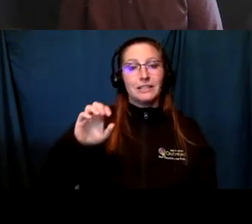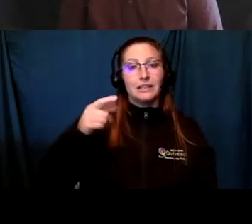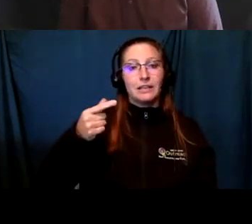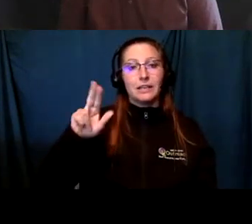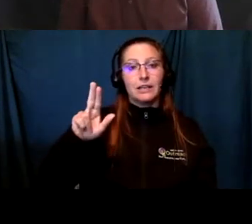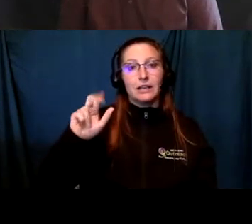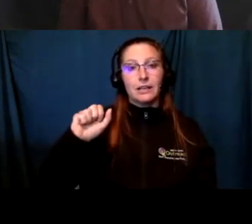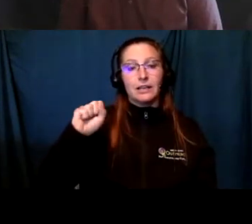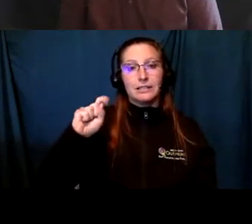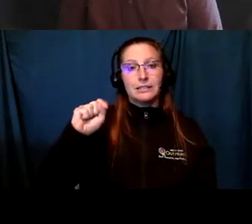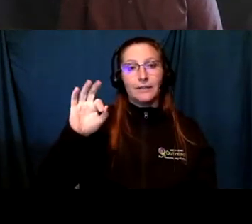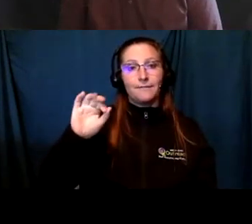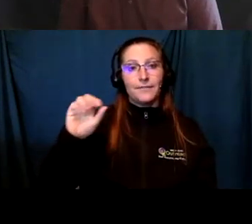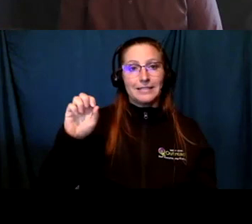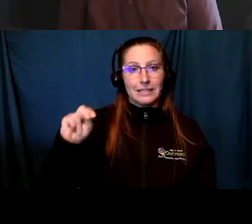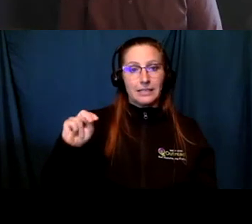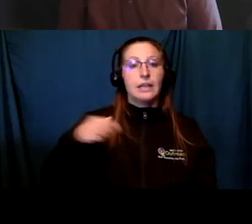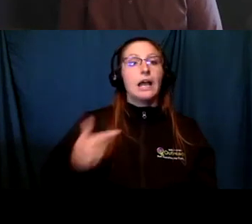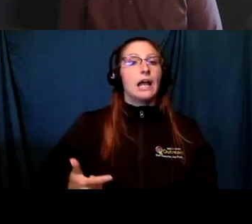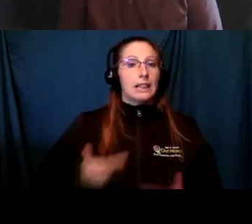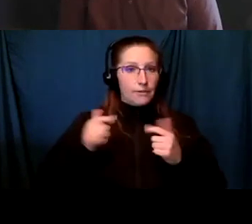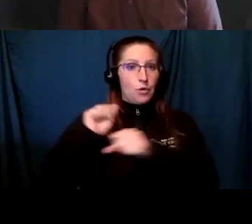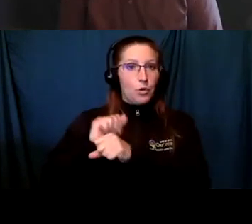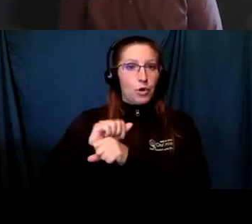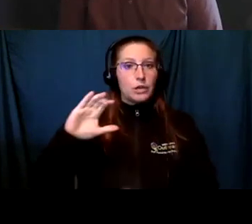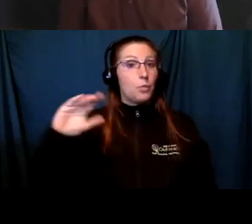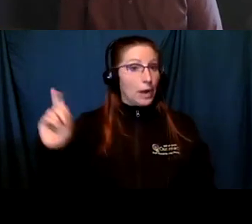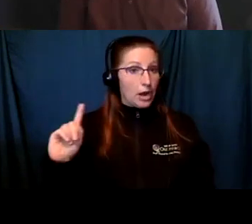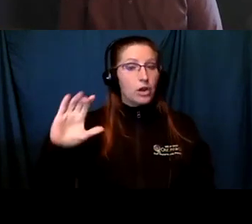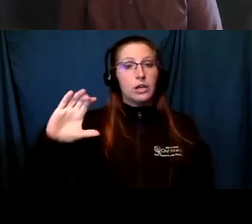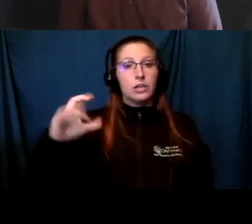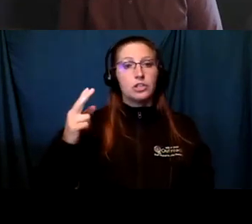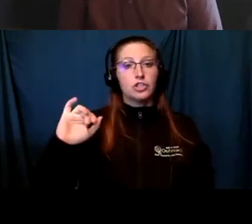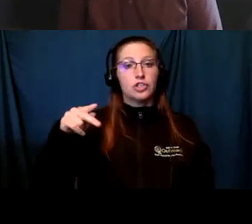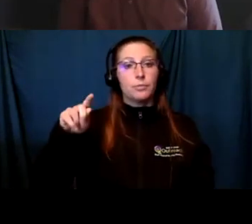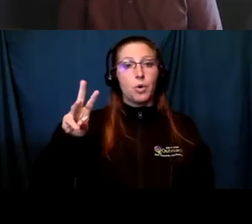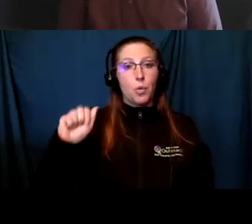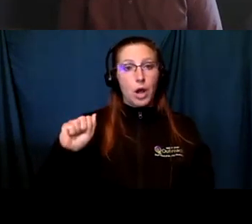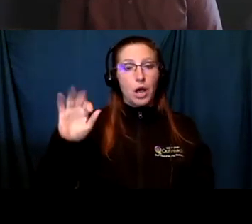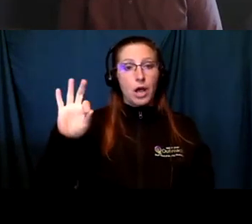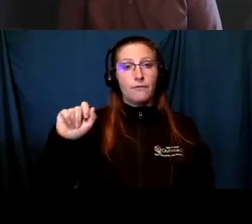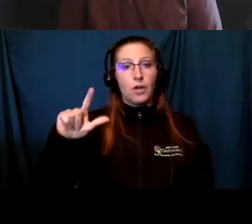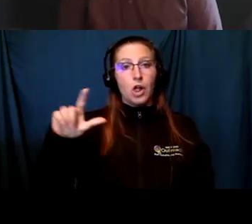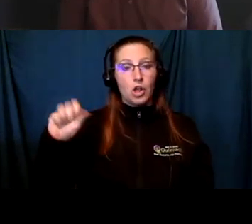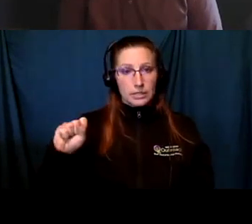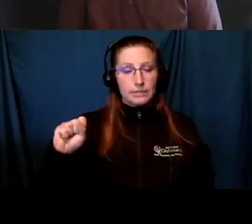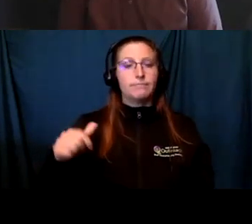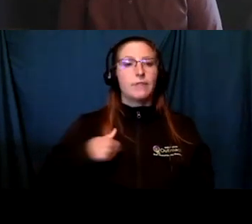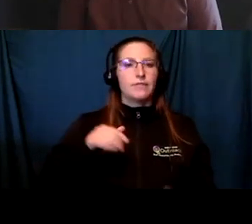I work and live in Chippewa Falls, Wisconsin and I have a similar background with Wisconsin Sound